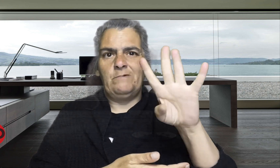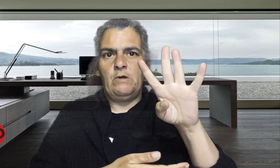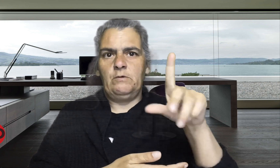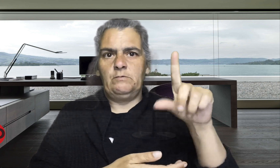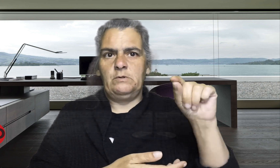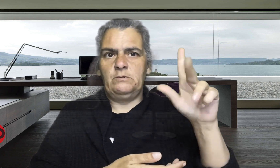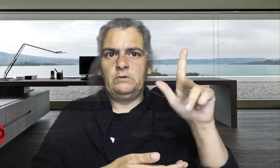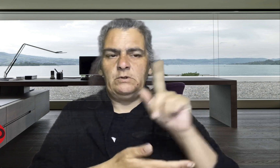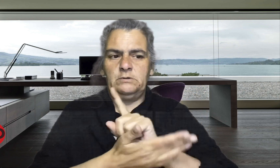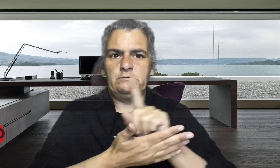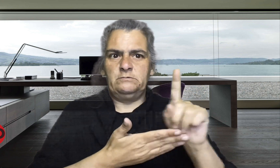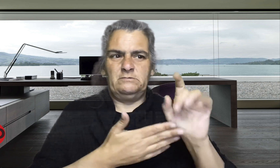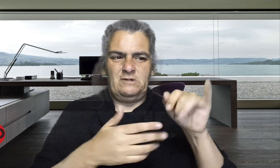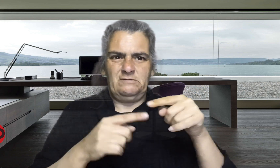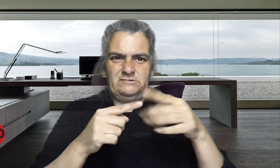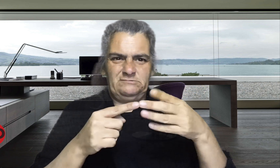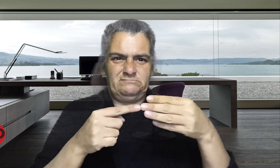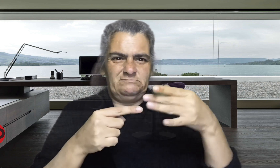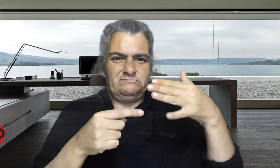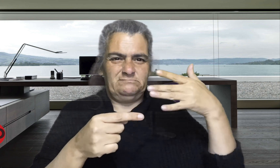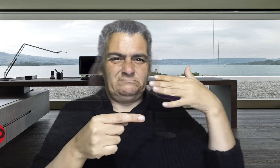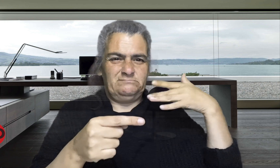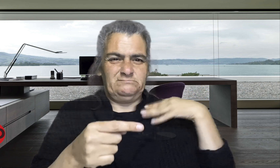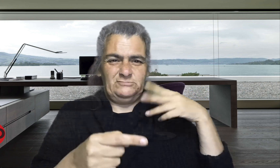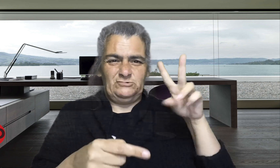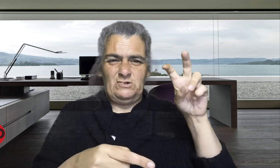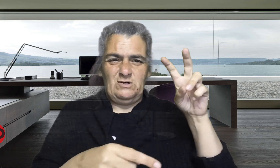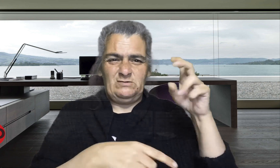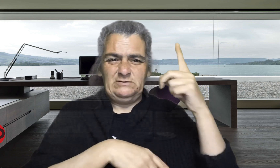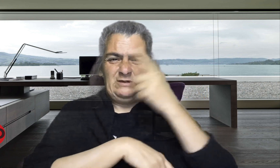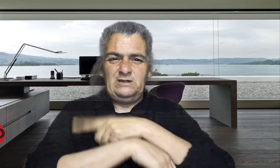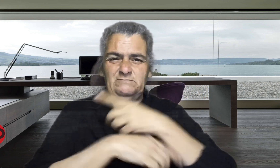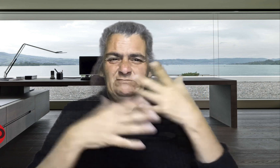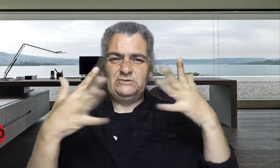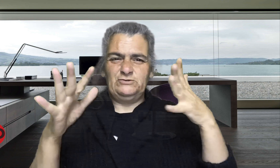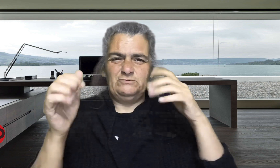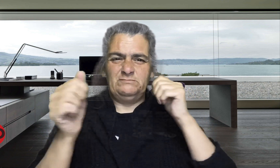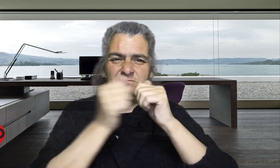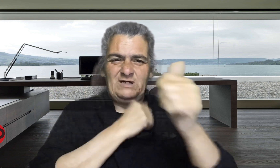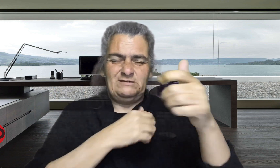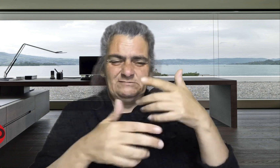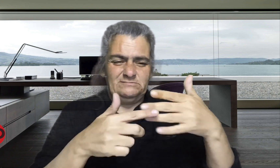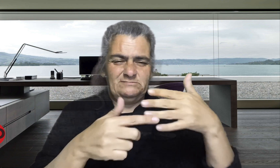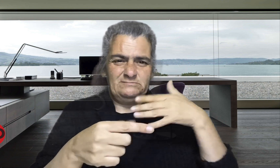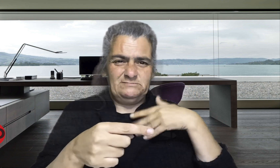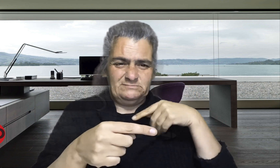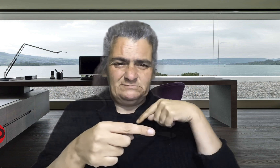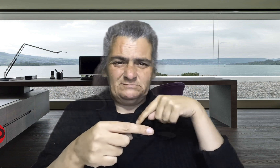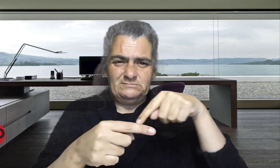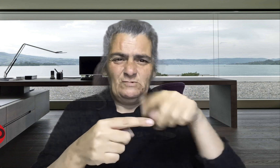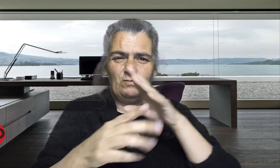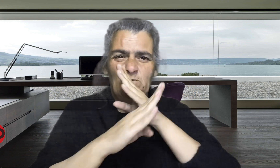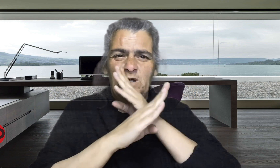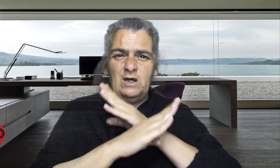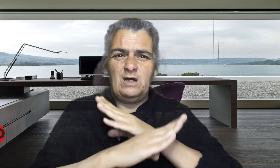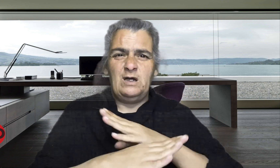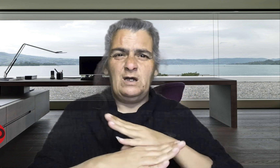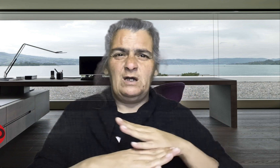of 24 January 2023 - at least 200 days ago.